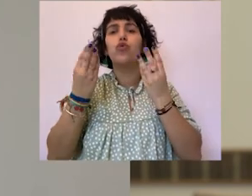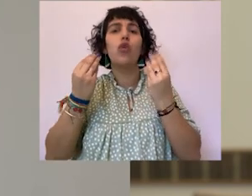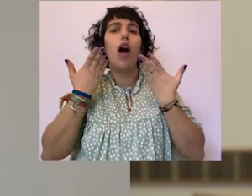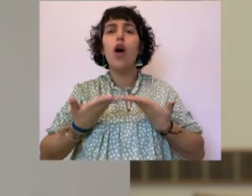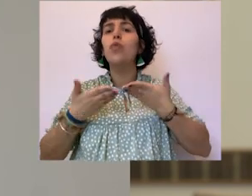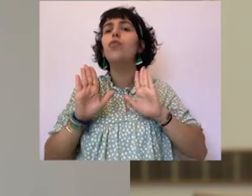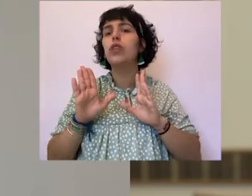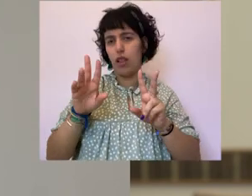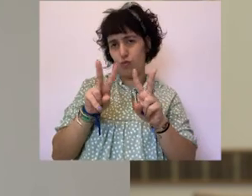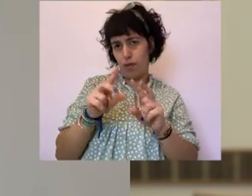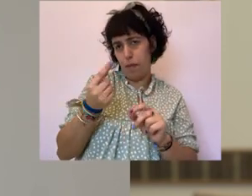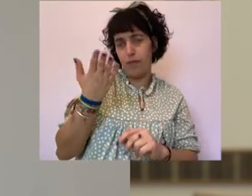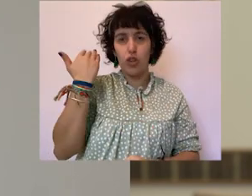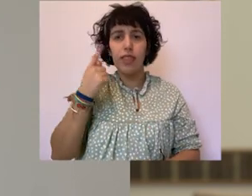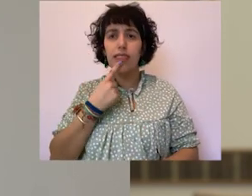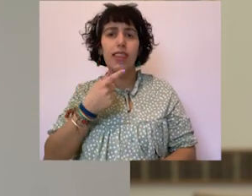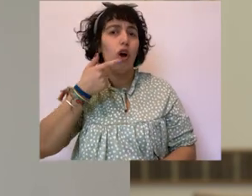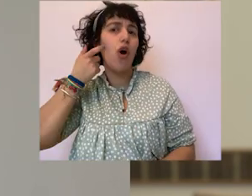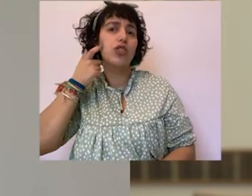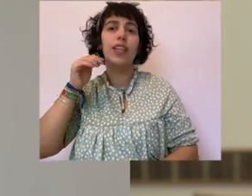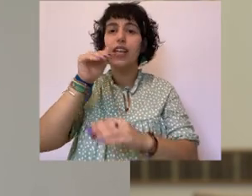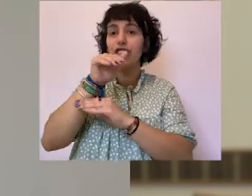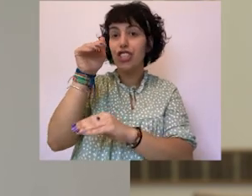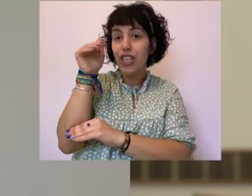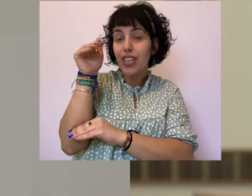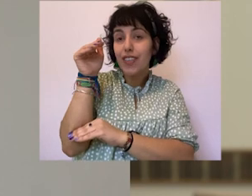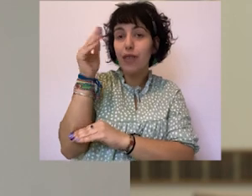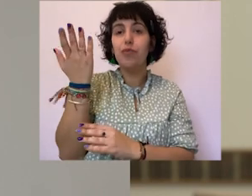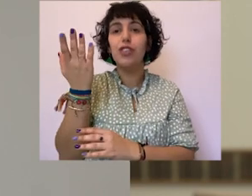and the bravery of the present young people", this is changing more and more.